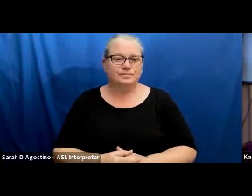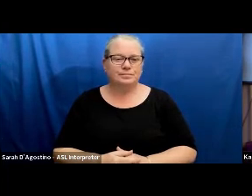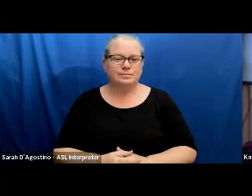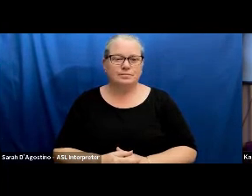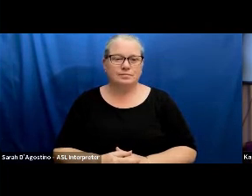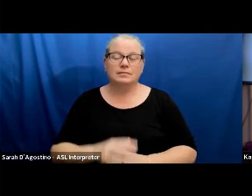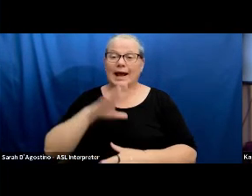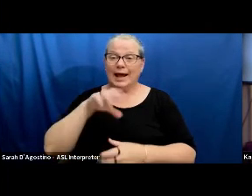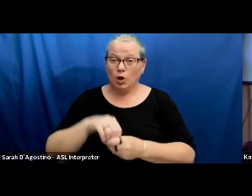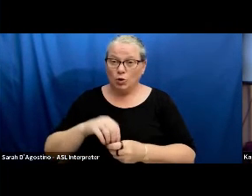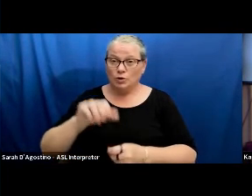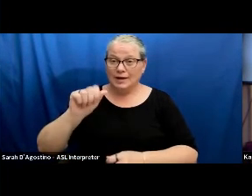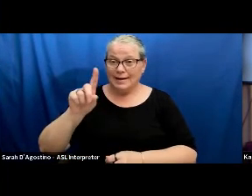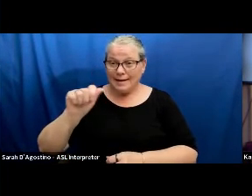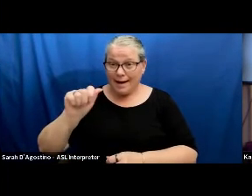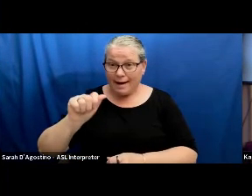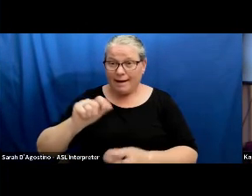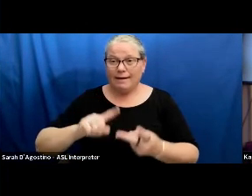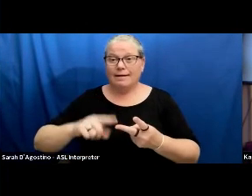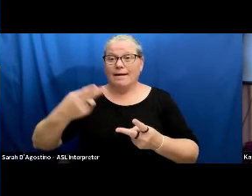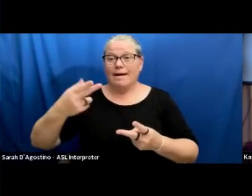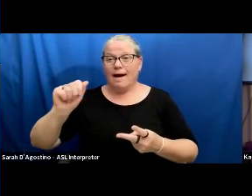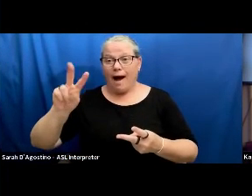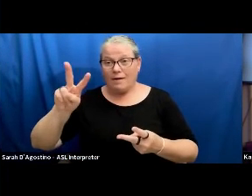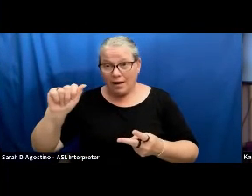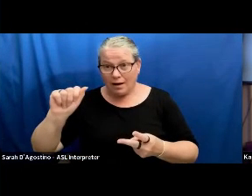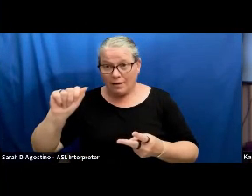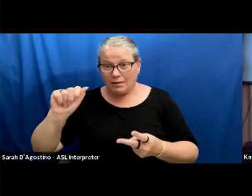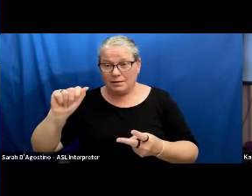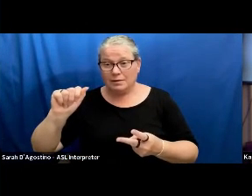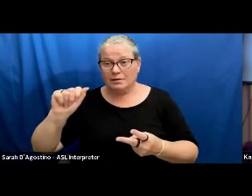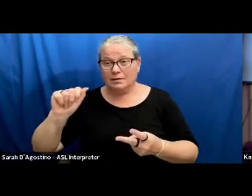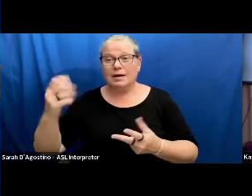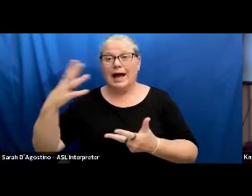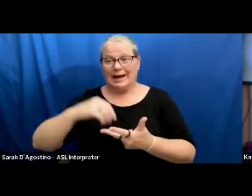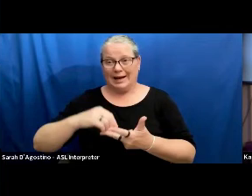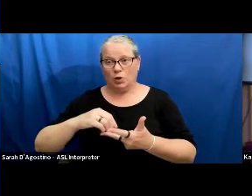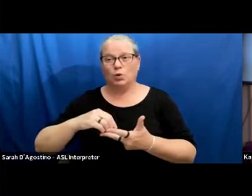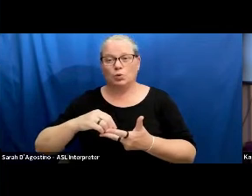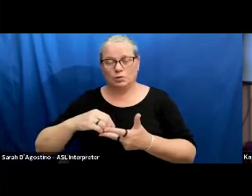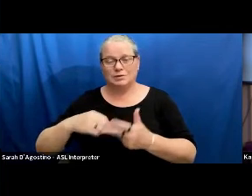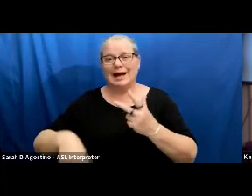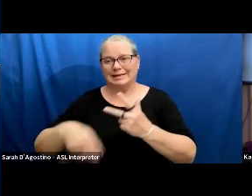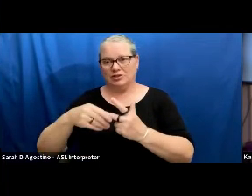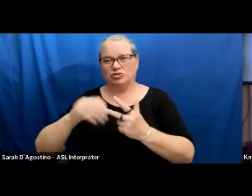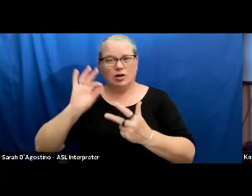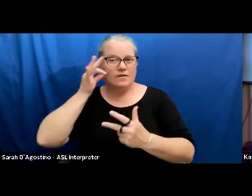hava help america vote act it also includes additional federal laws like the voting